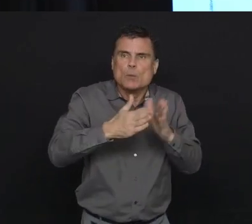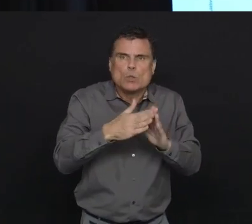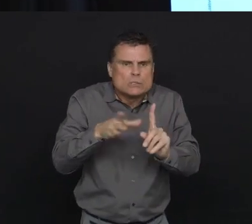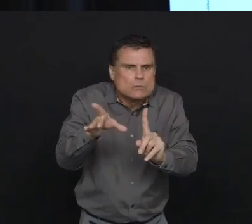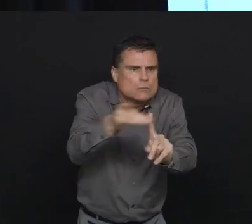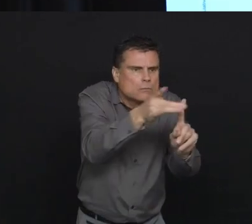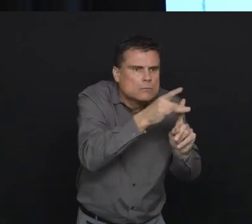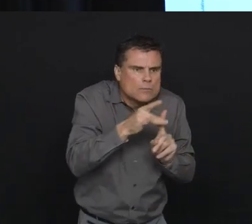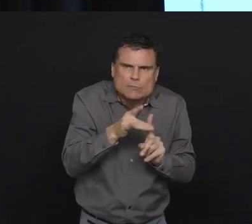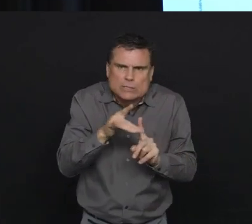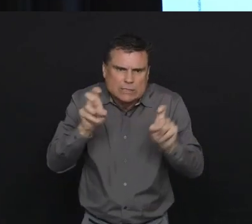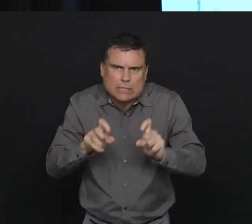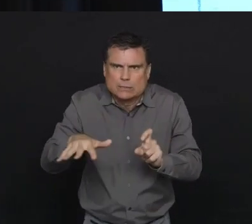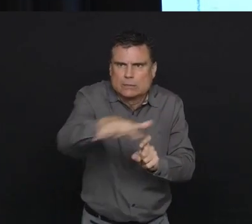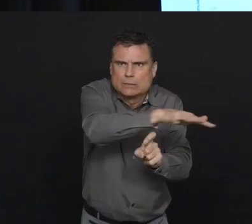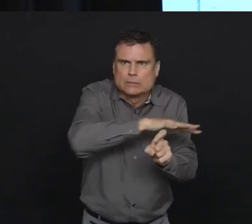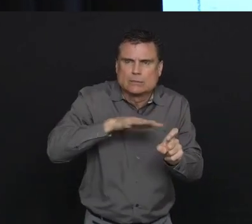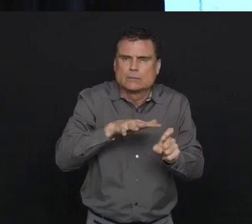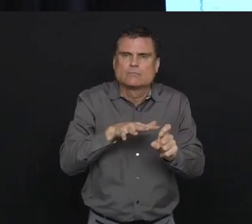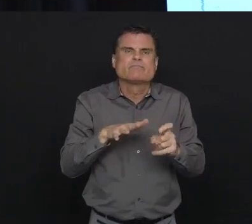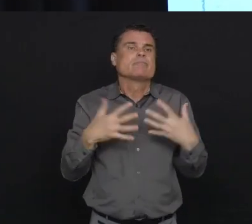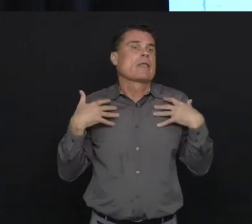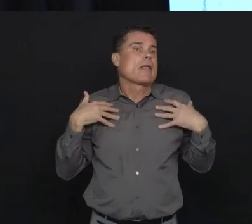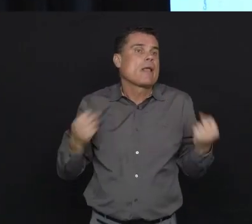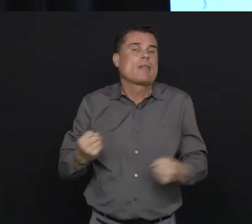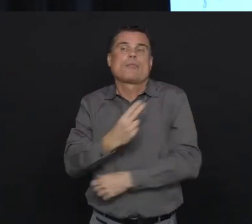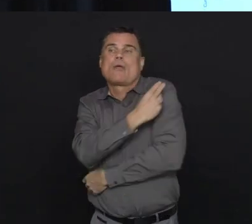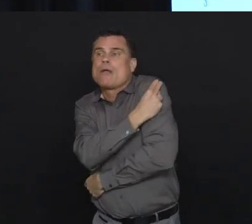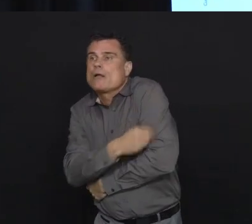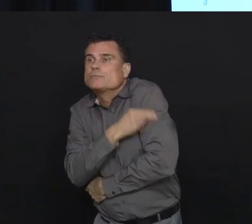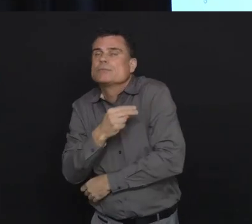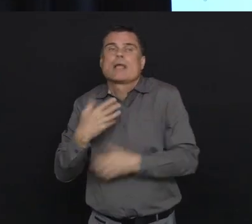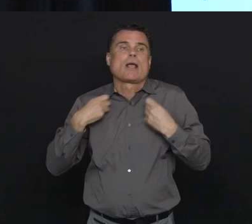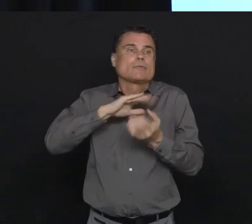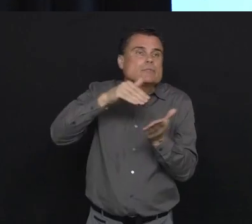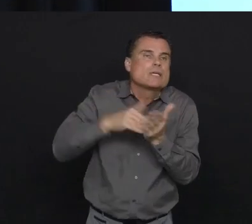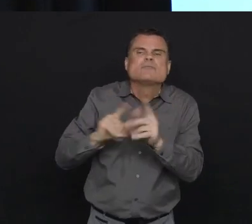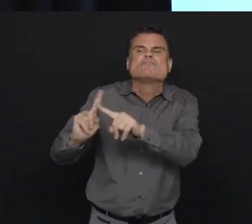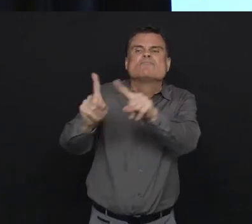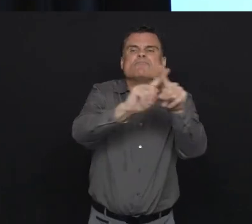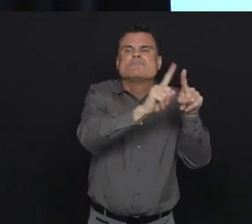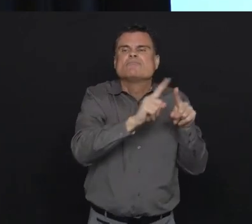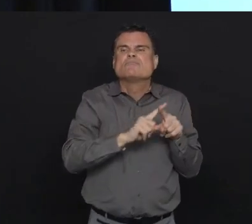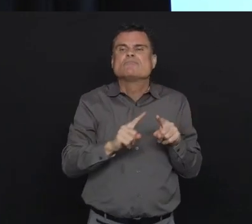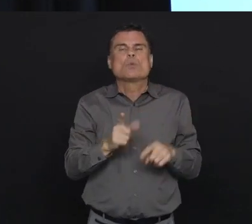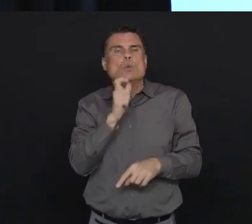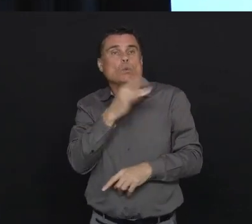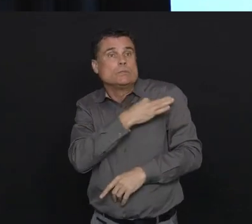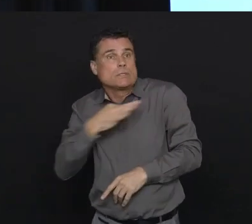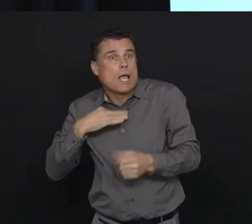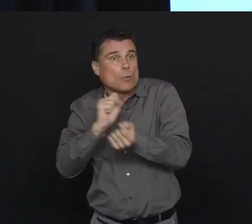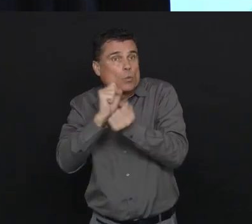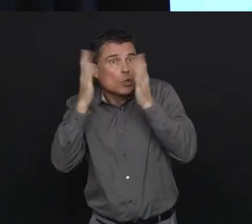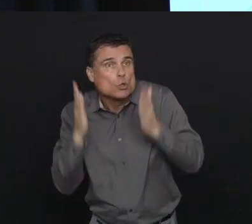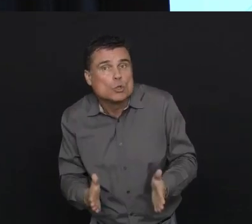we detect any cases in our hospitals, healthcare workers and in London and in long-term care.